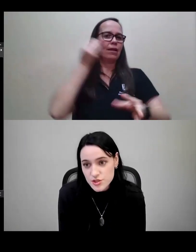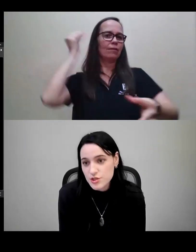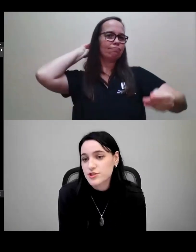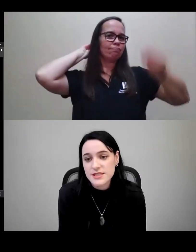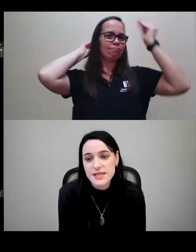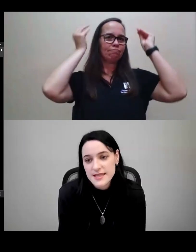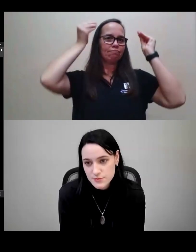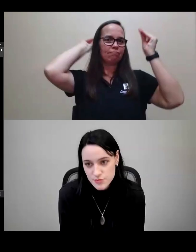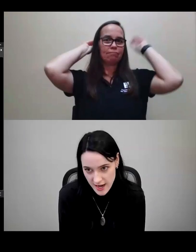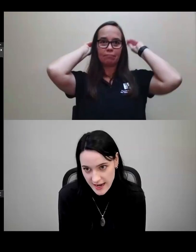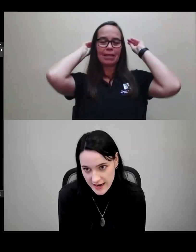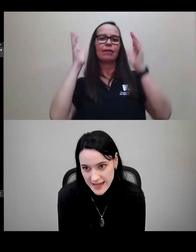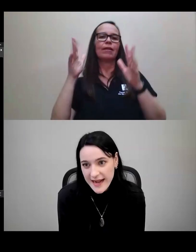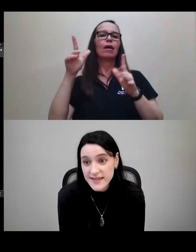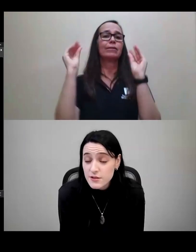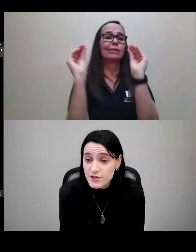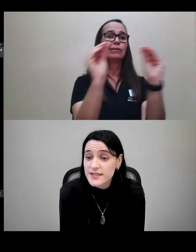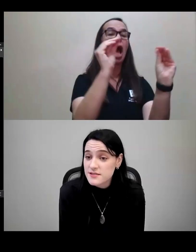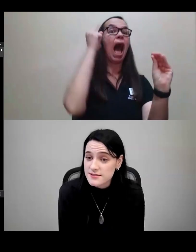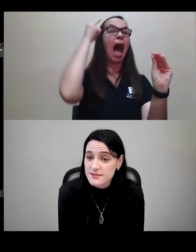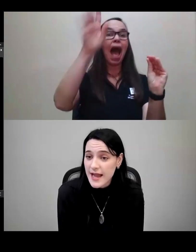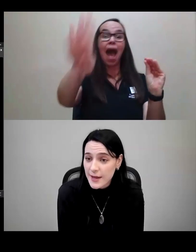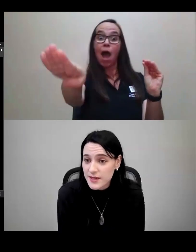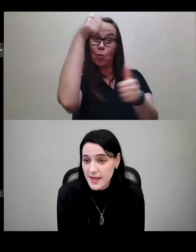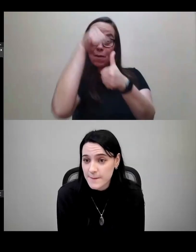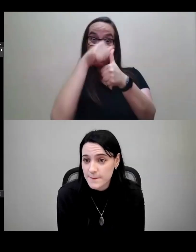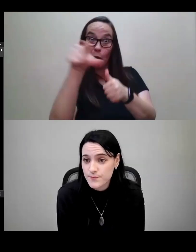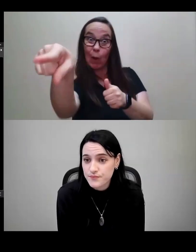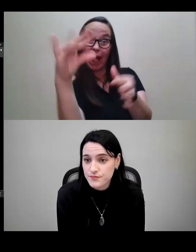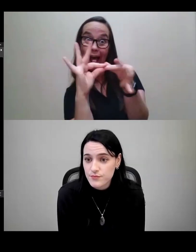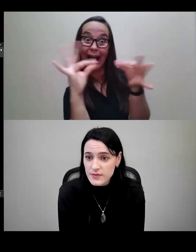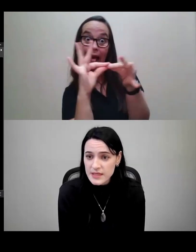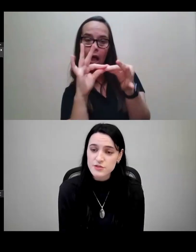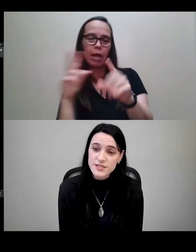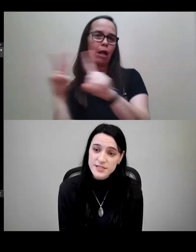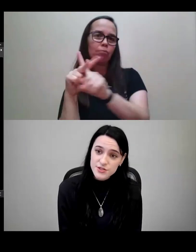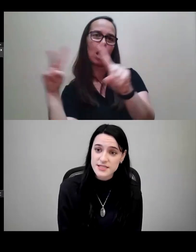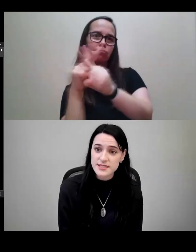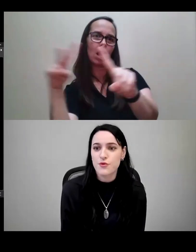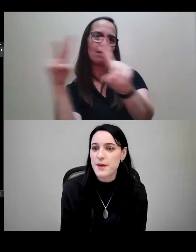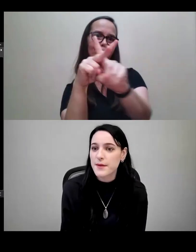no structure. You're just letting them chat. And learning is still happening. So teachers can say,